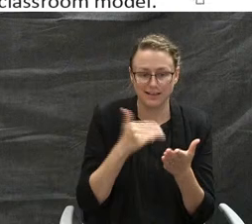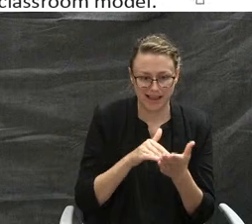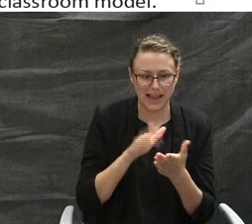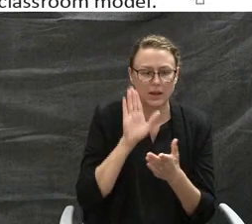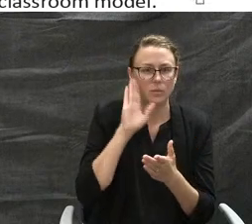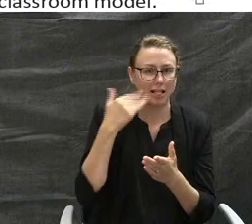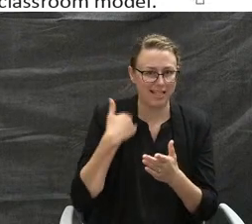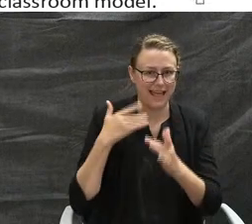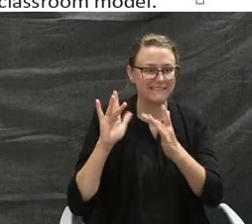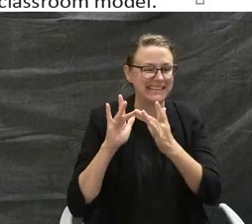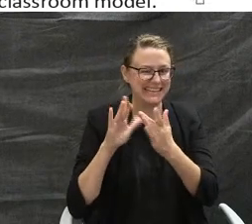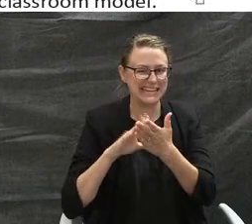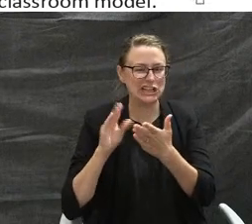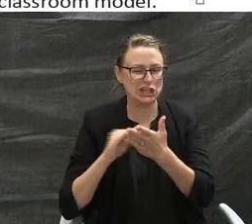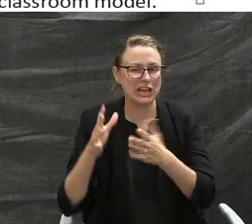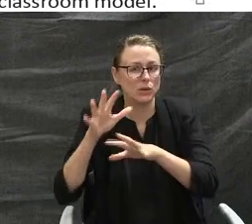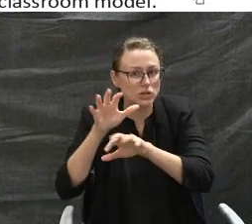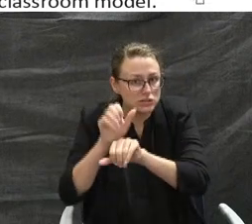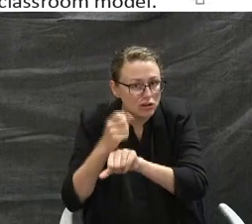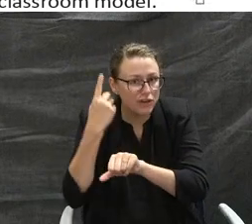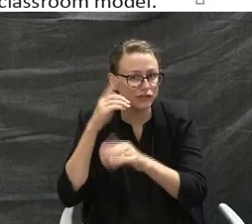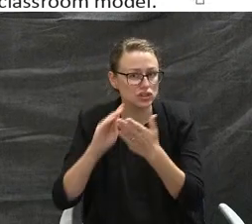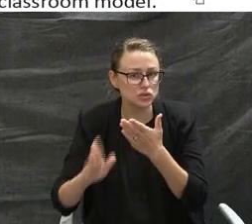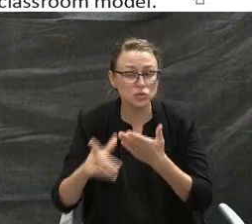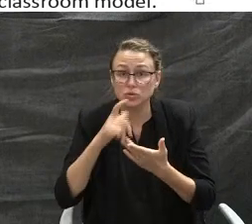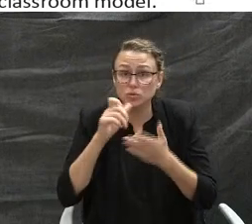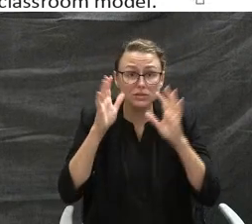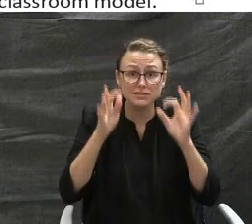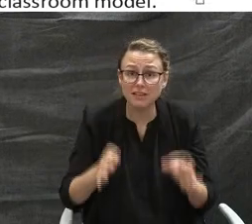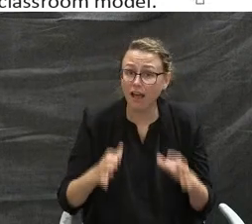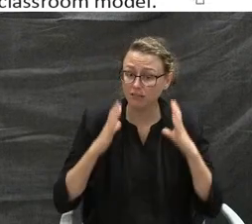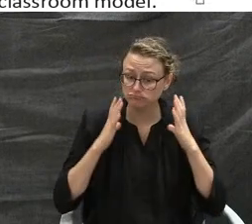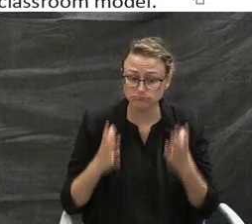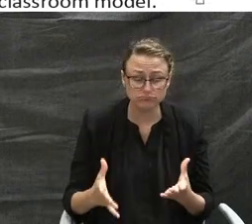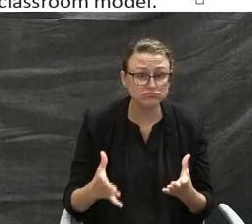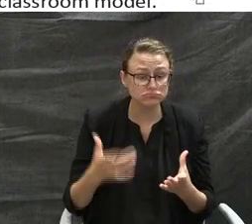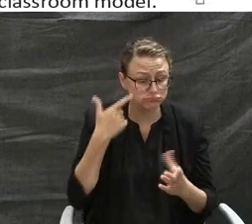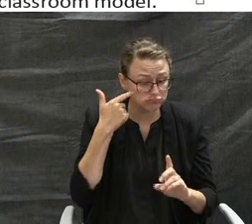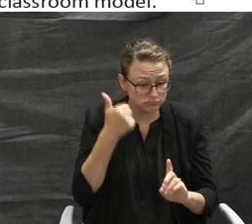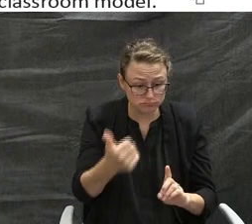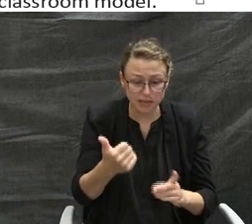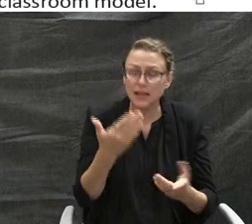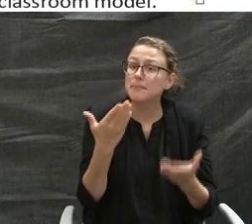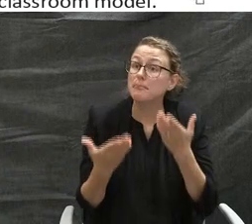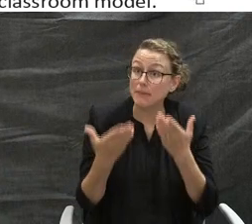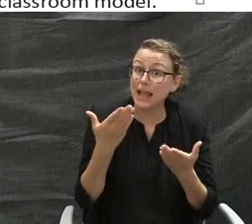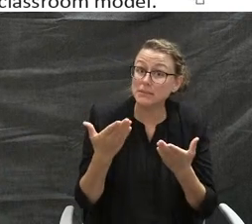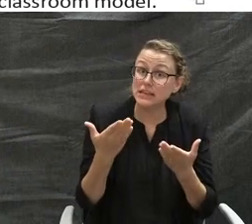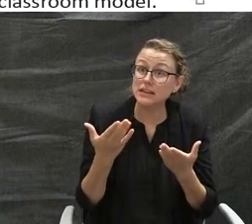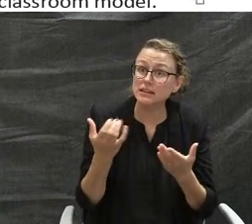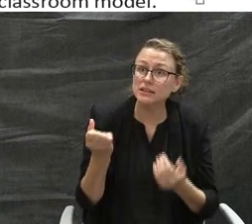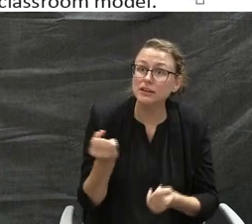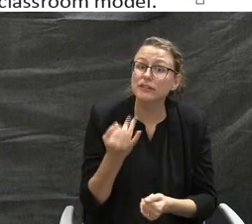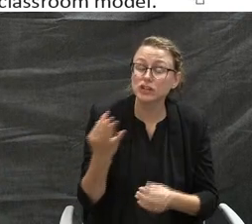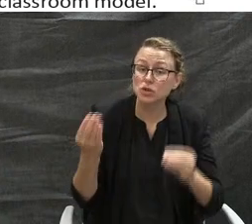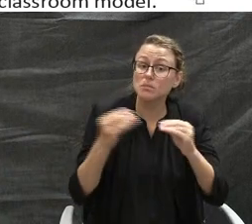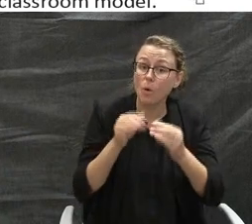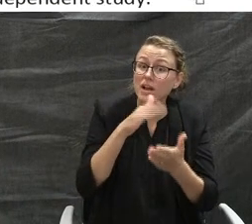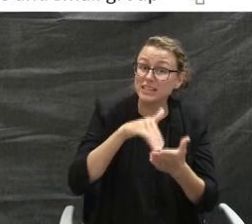students who choose that, and there may be few a few more at the middle school level.